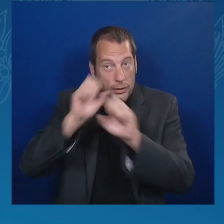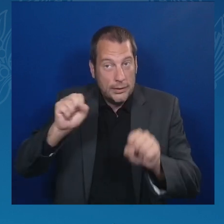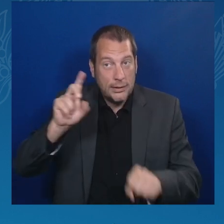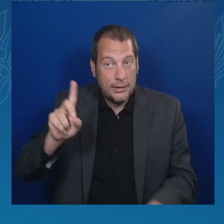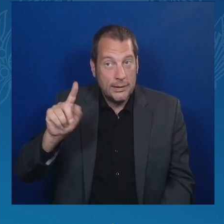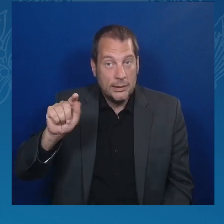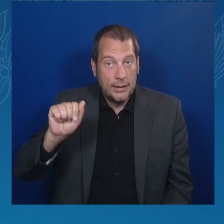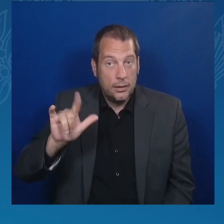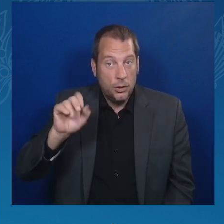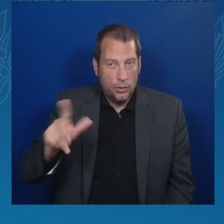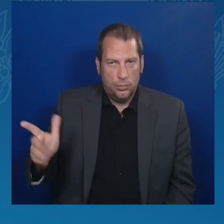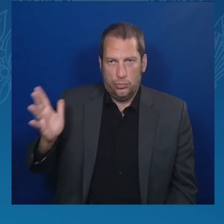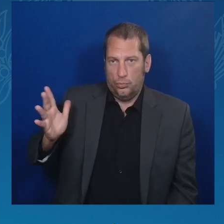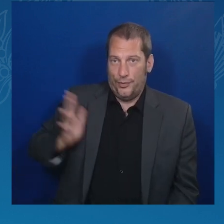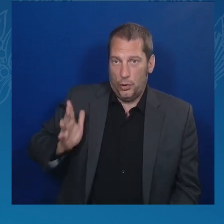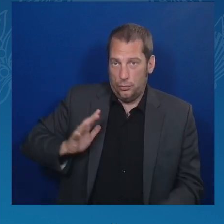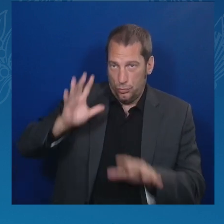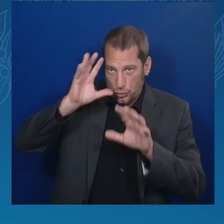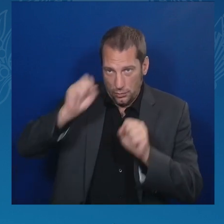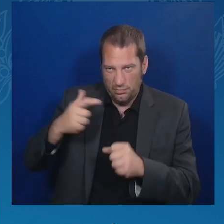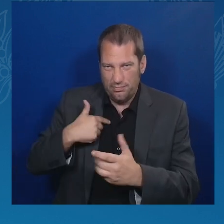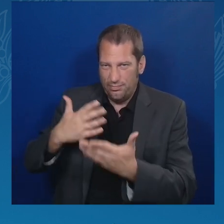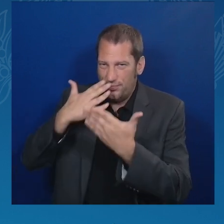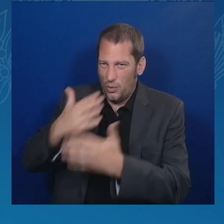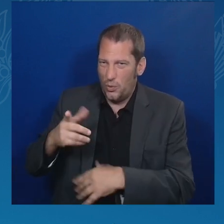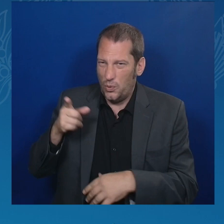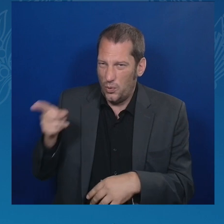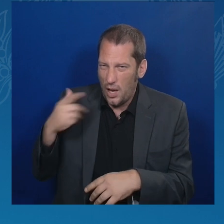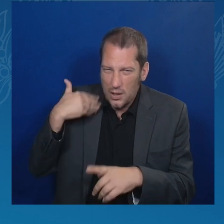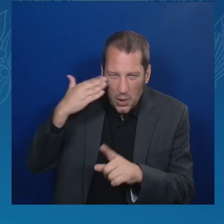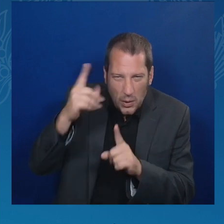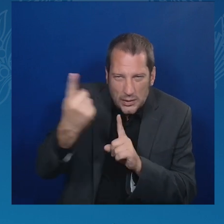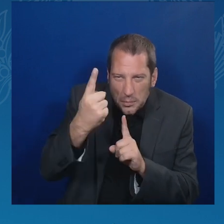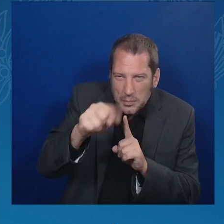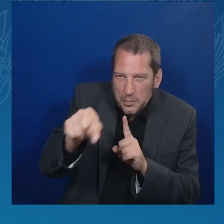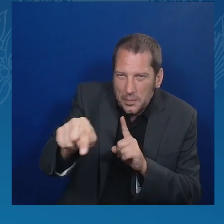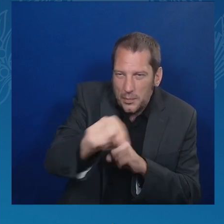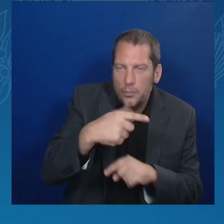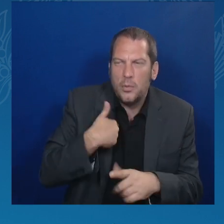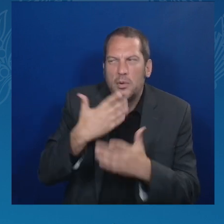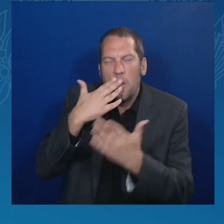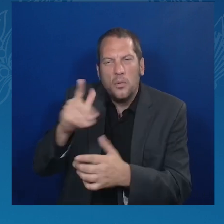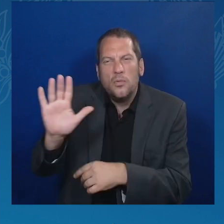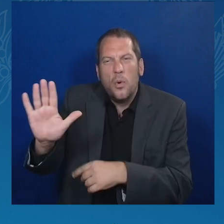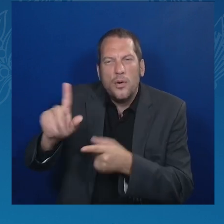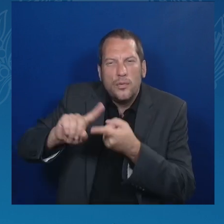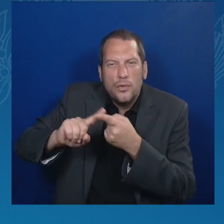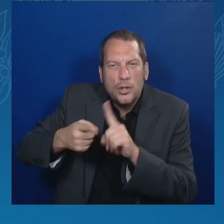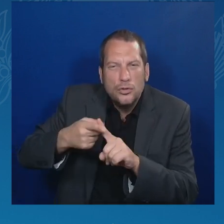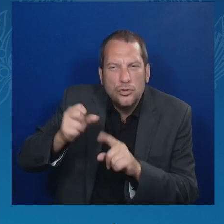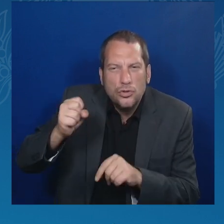and decades of leadership in the labor movement. And, of course, we all know, D. I mean, your strength and determination